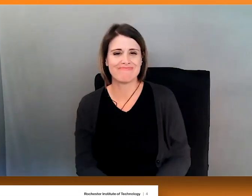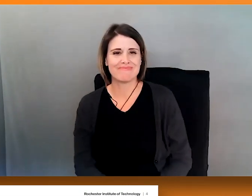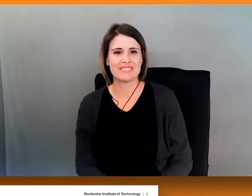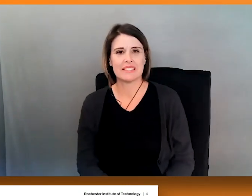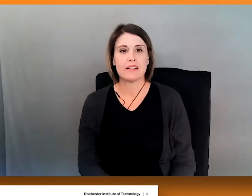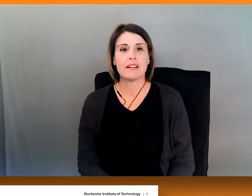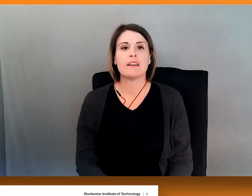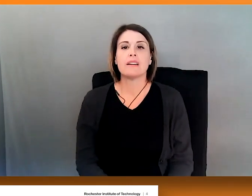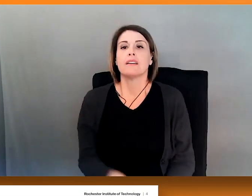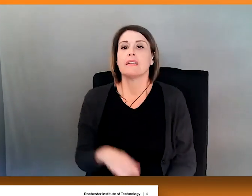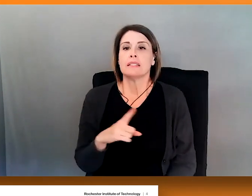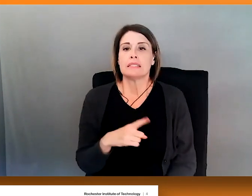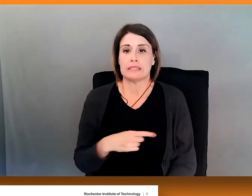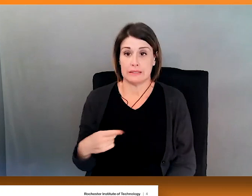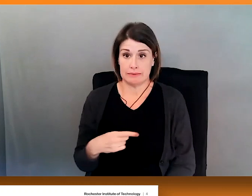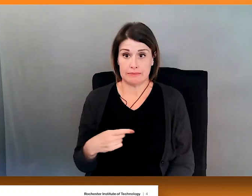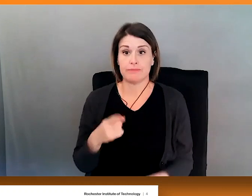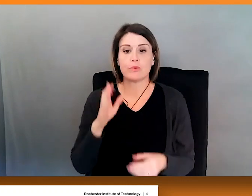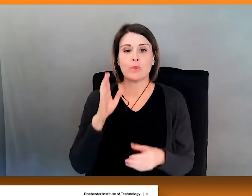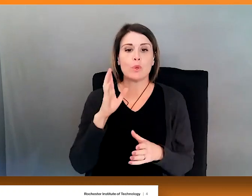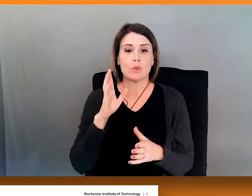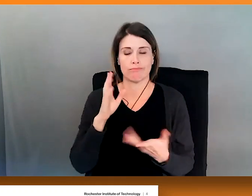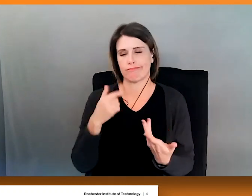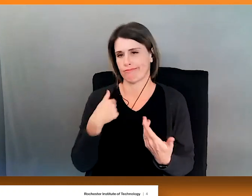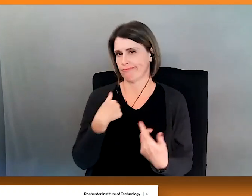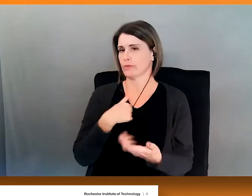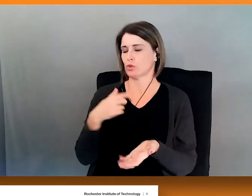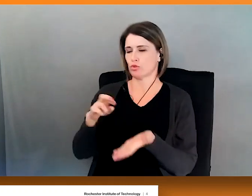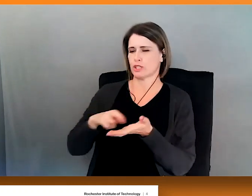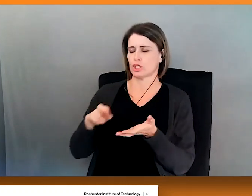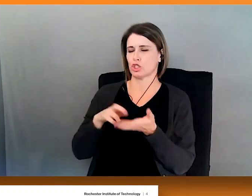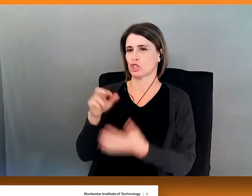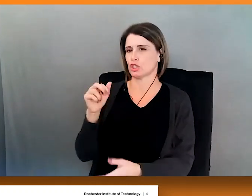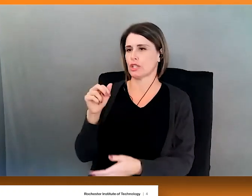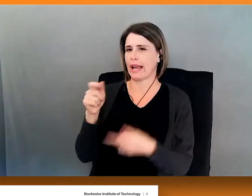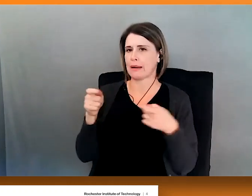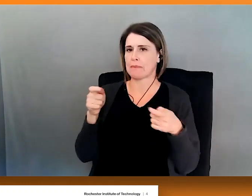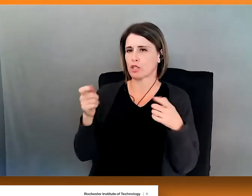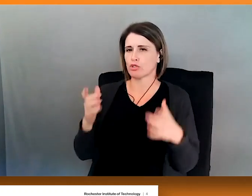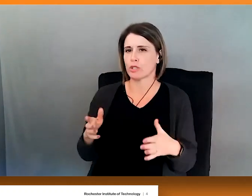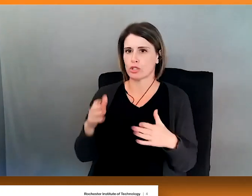Number one, you will hear us research administrators say this at every step along the way